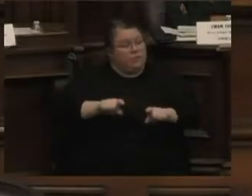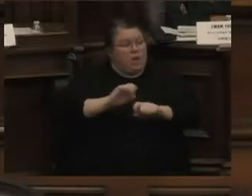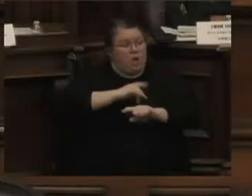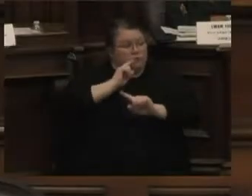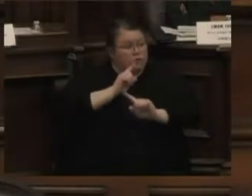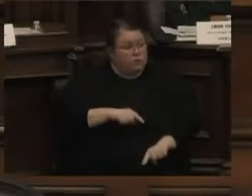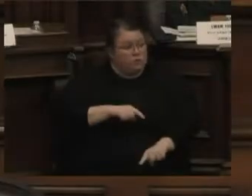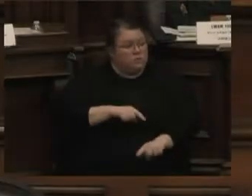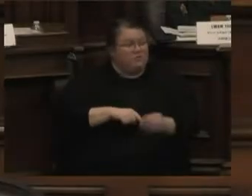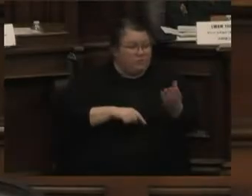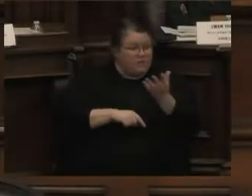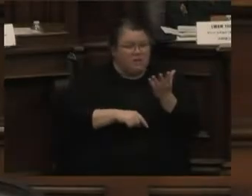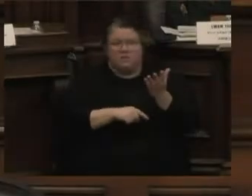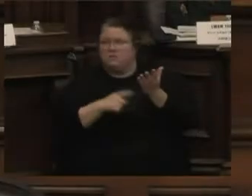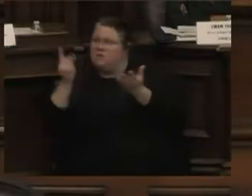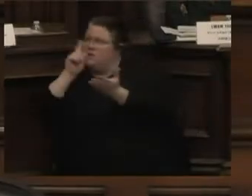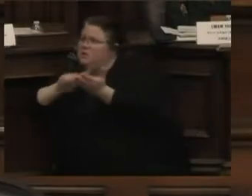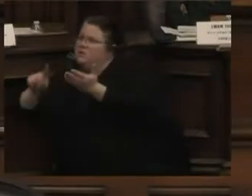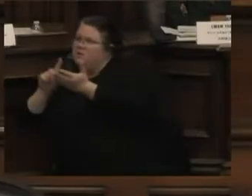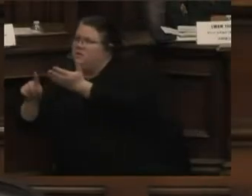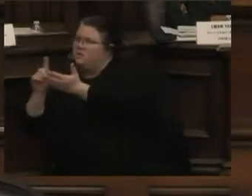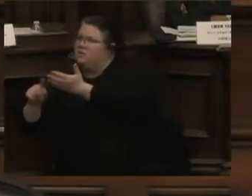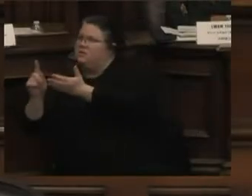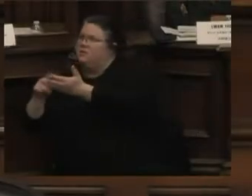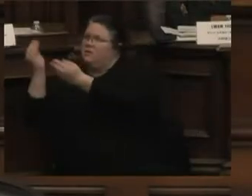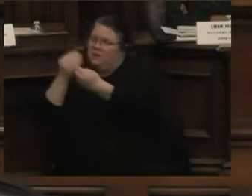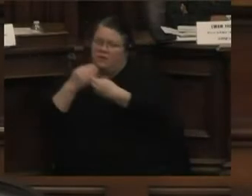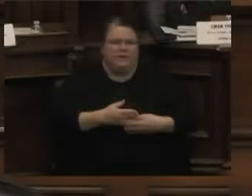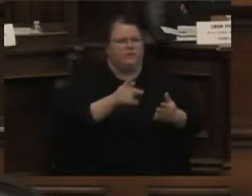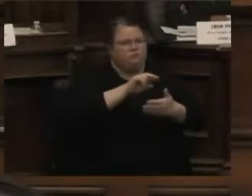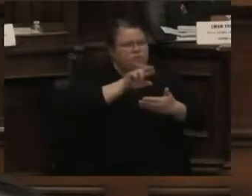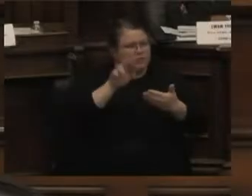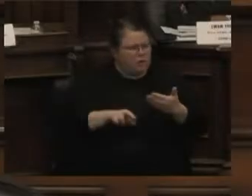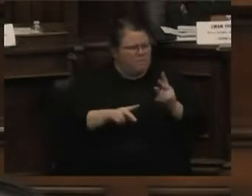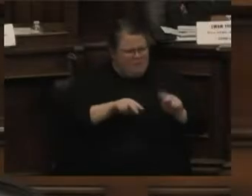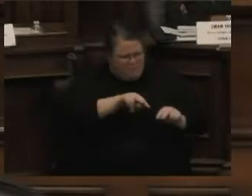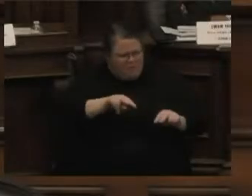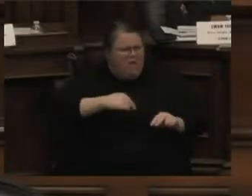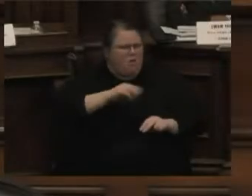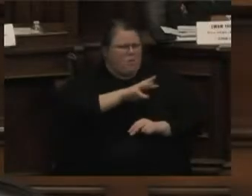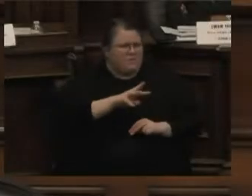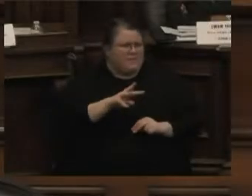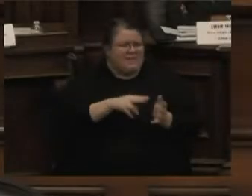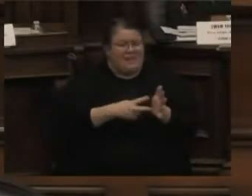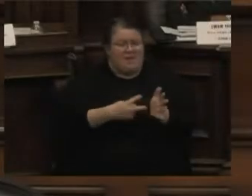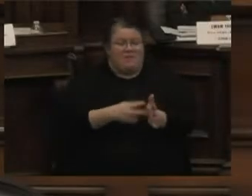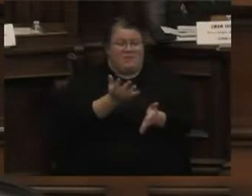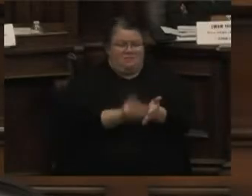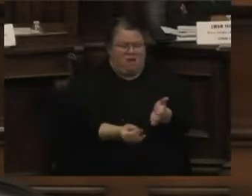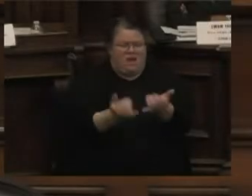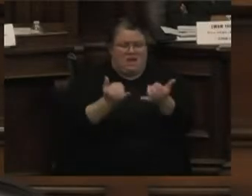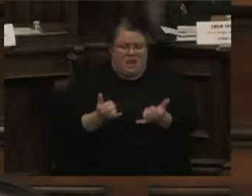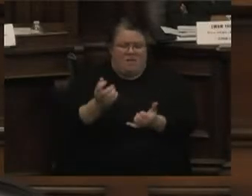our website, once we start publishing the, the results of